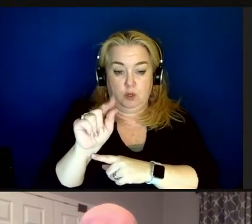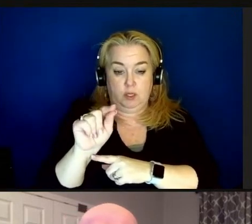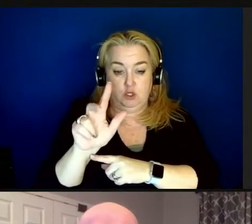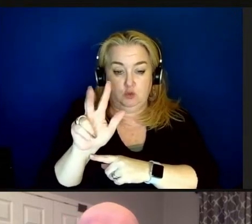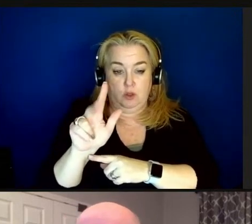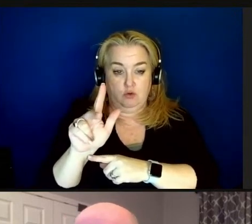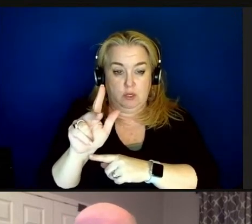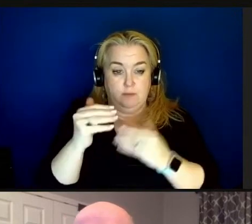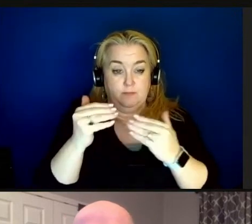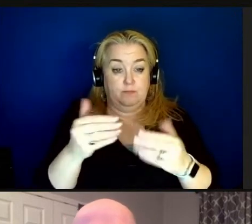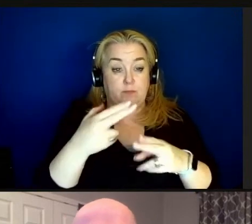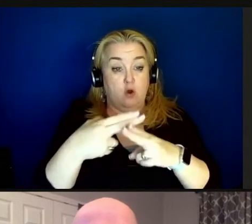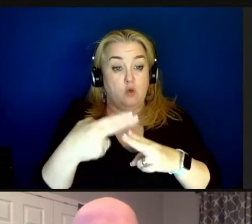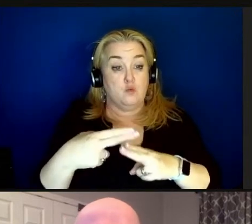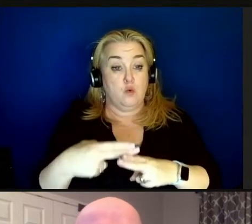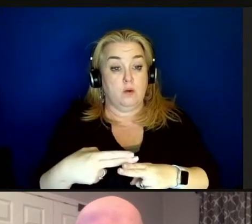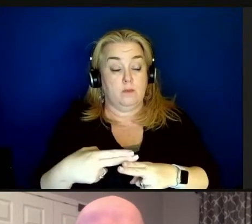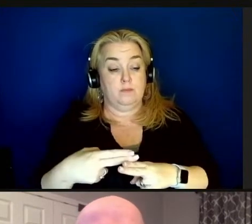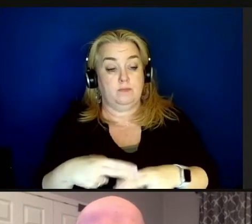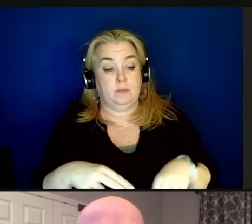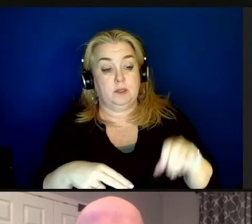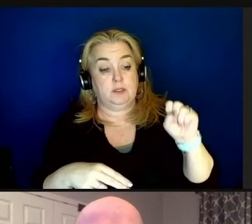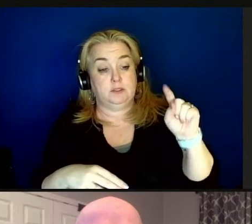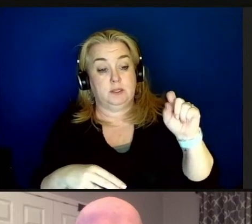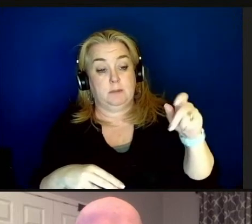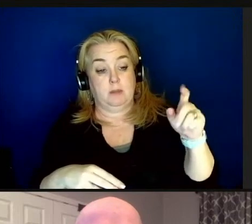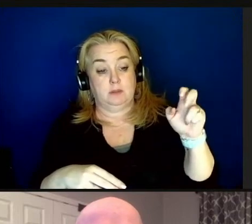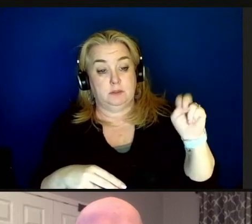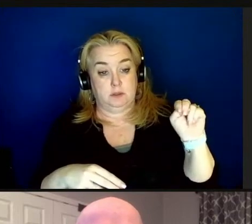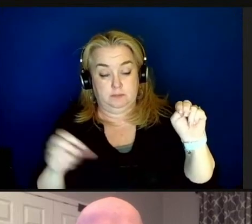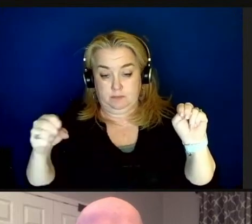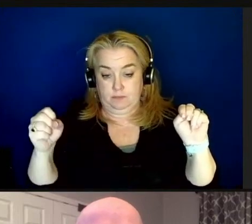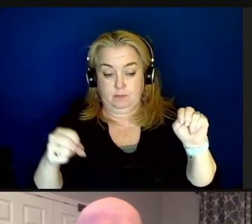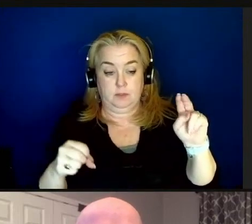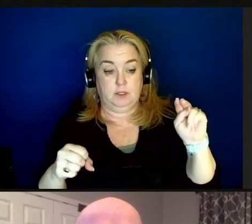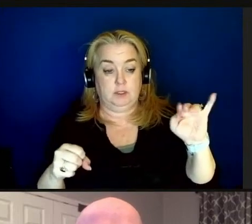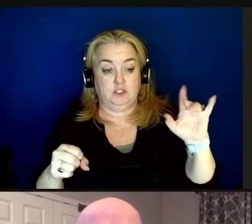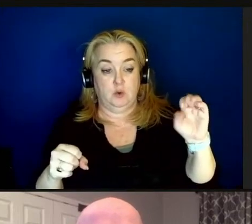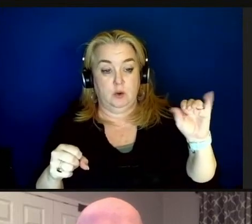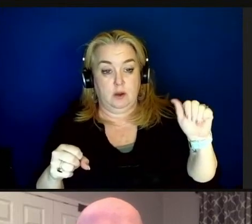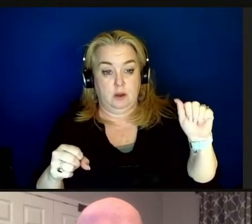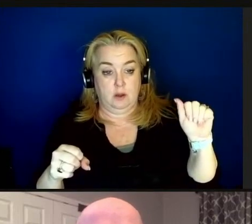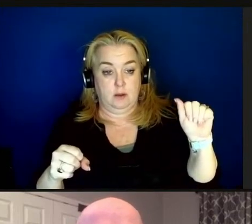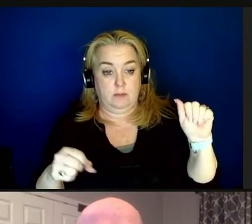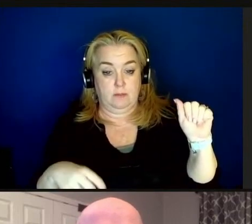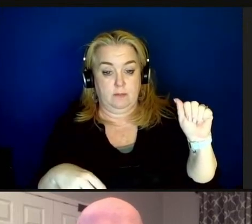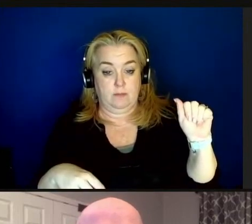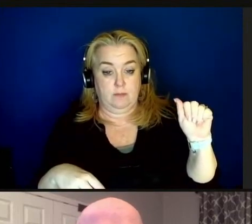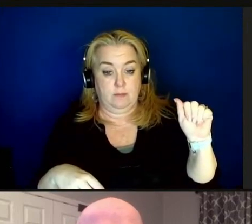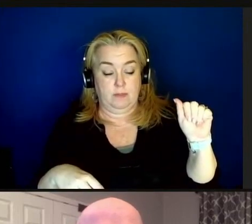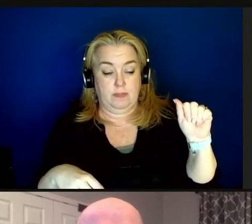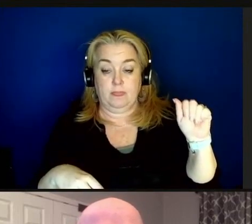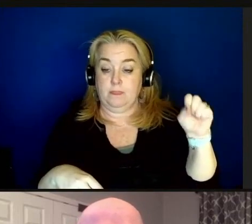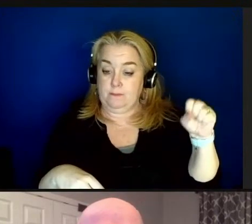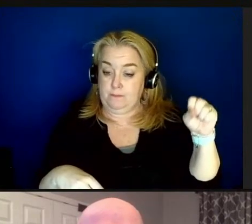SALEM FOR TUESDAY FEBRUARY 20,